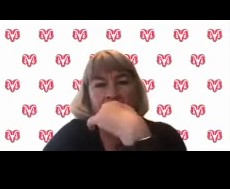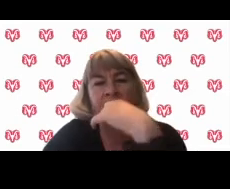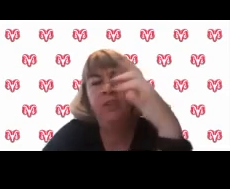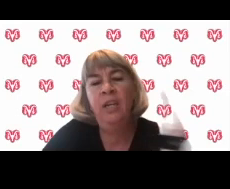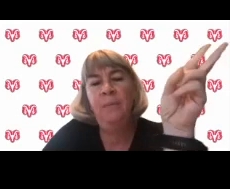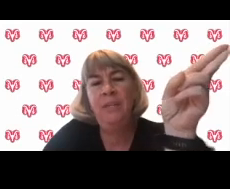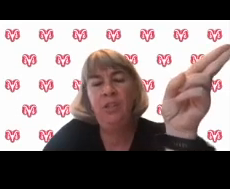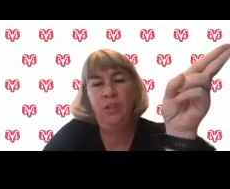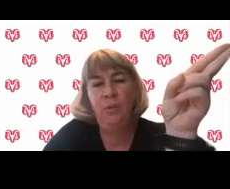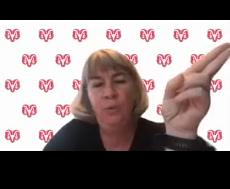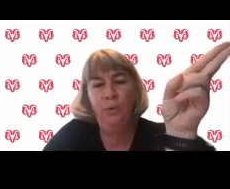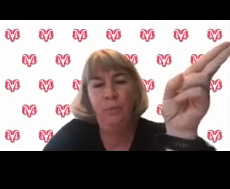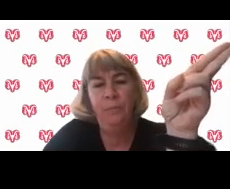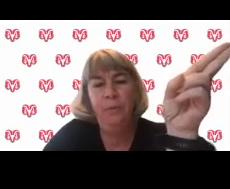and there's going to be two rooms